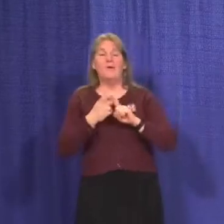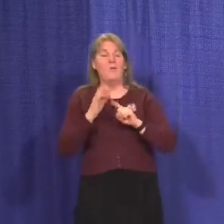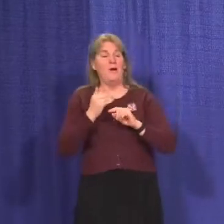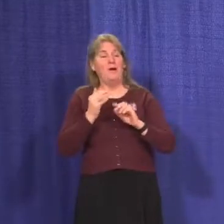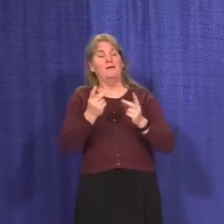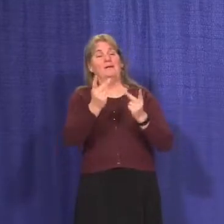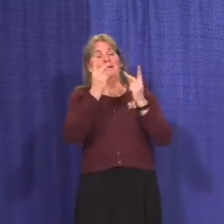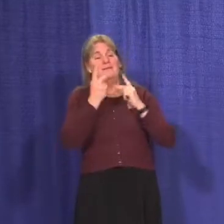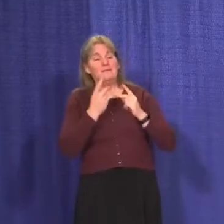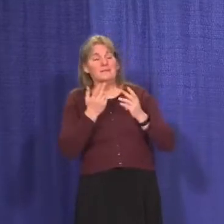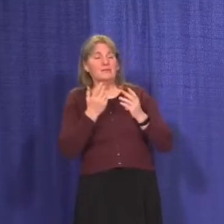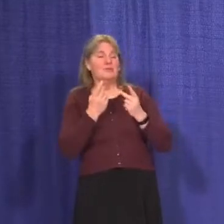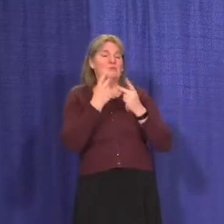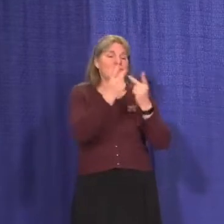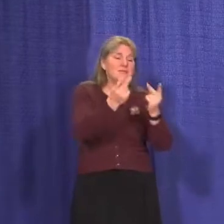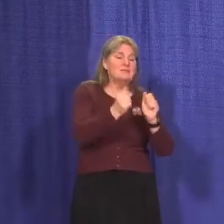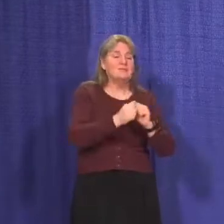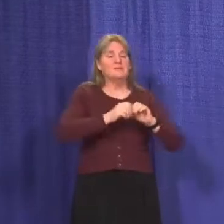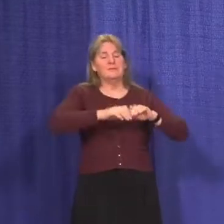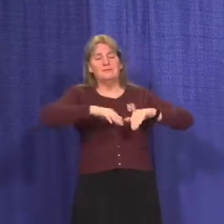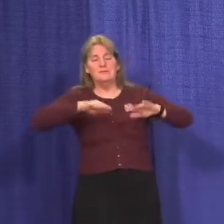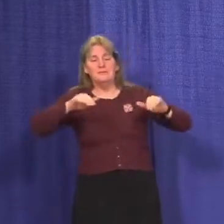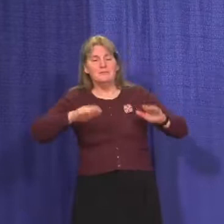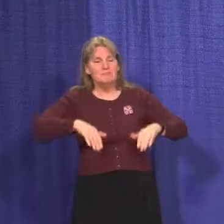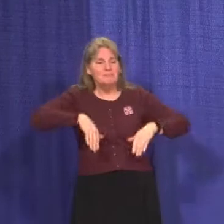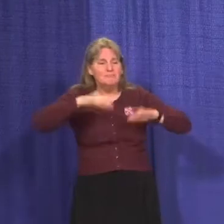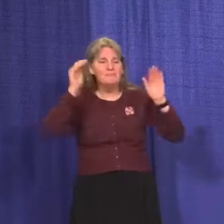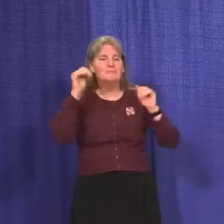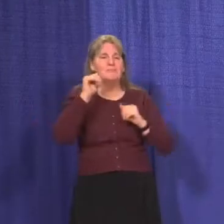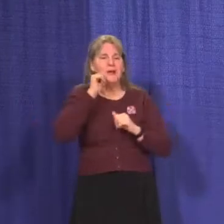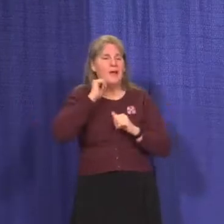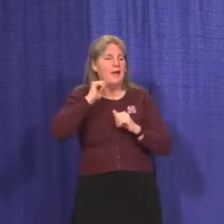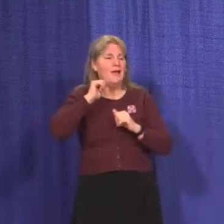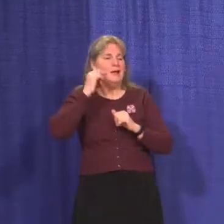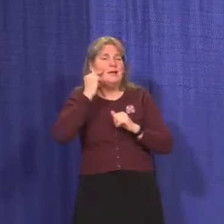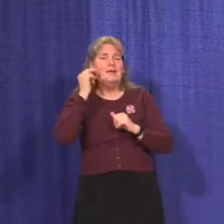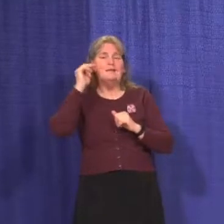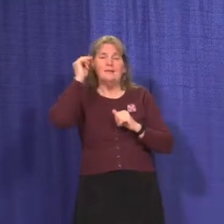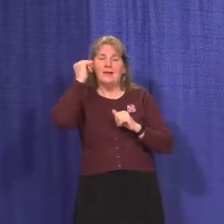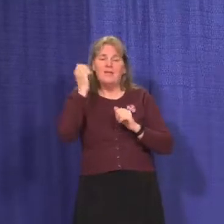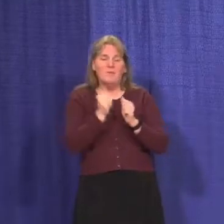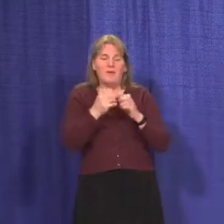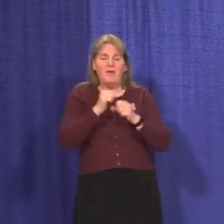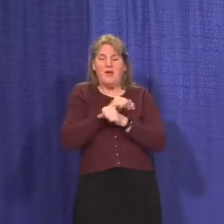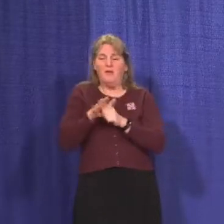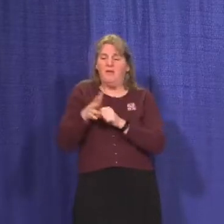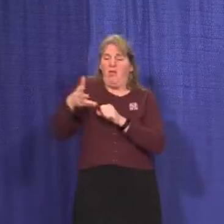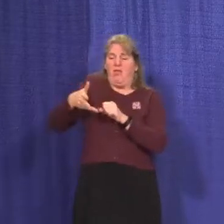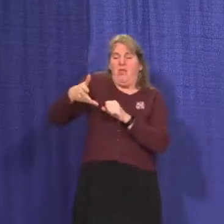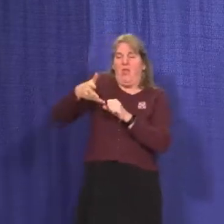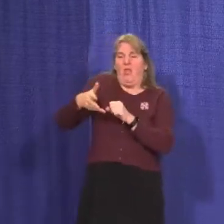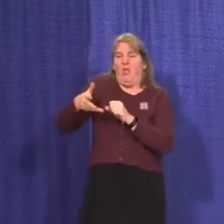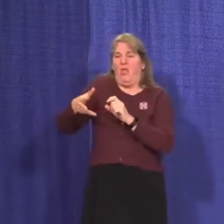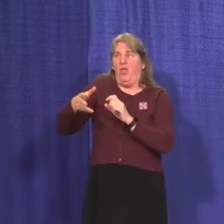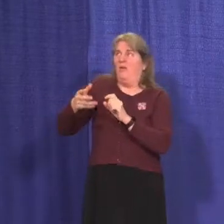snap go in the place without the pandemic looming menace. We don't want to stay stuck in